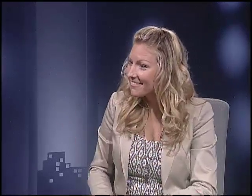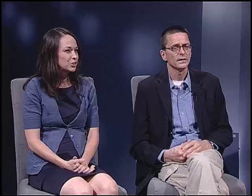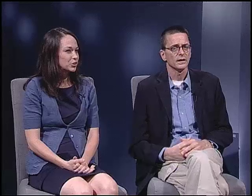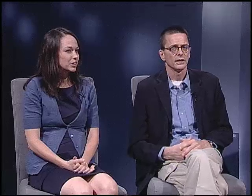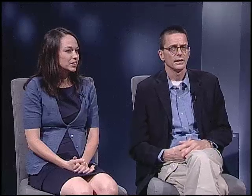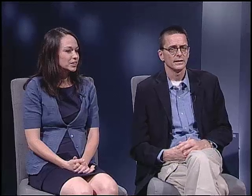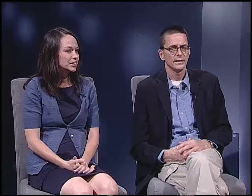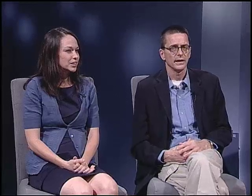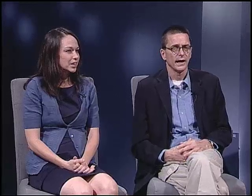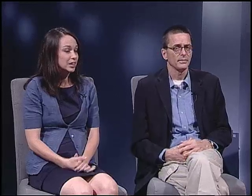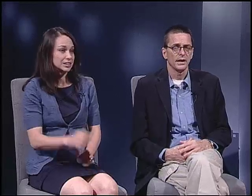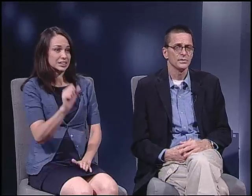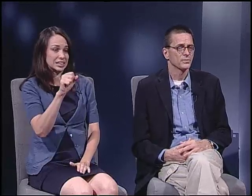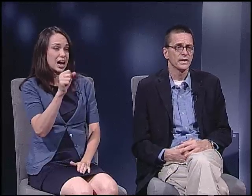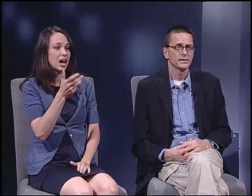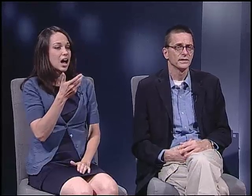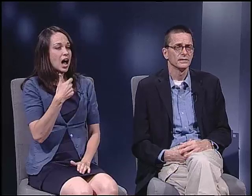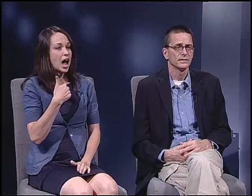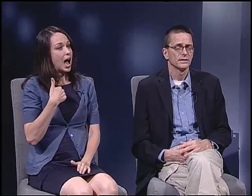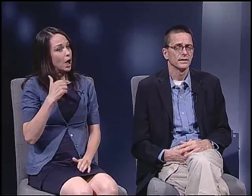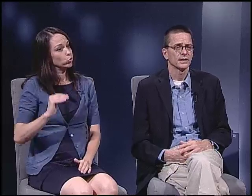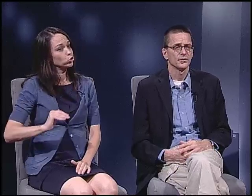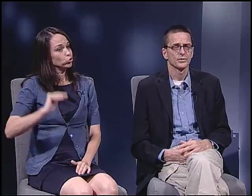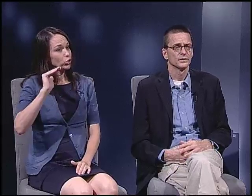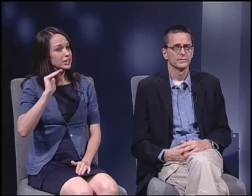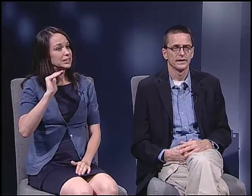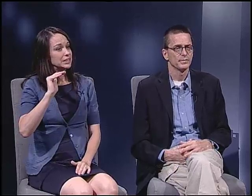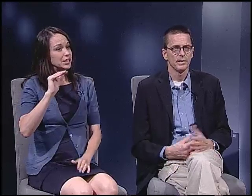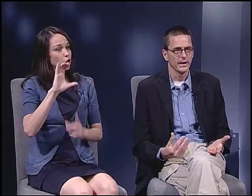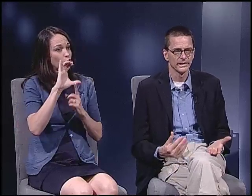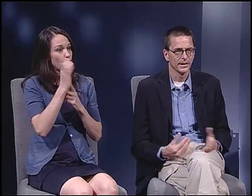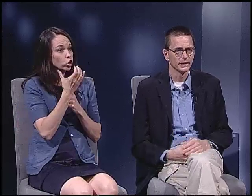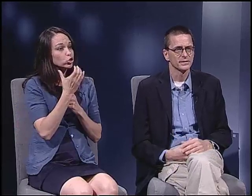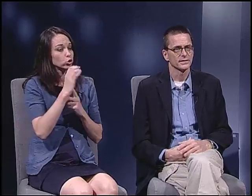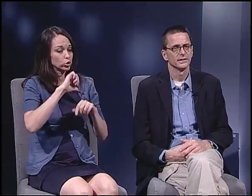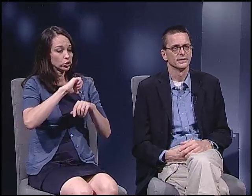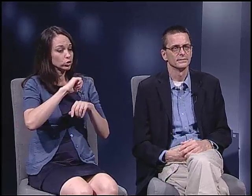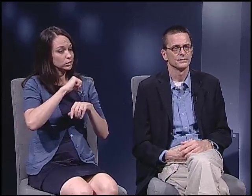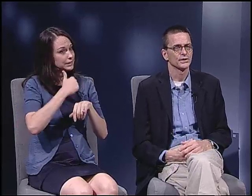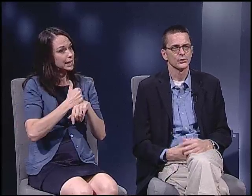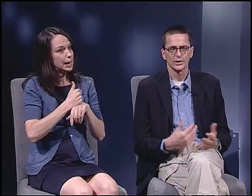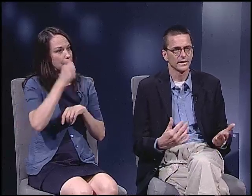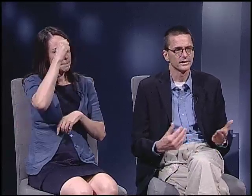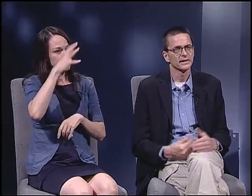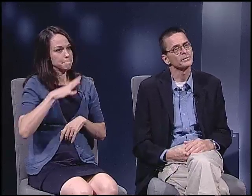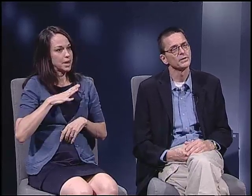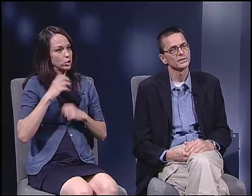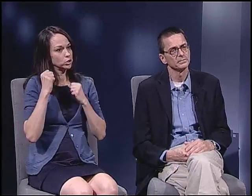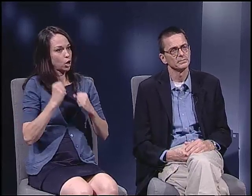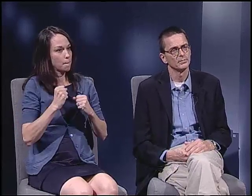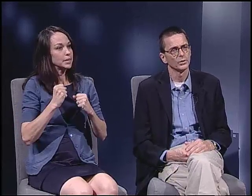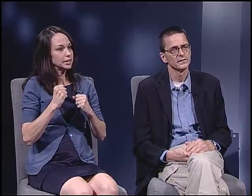Well, yeah, I was raised in a culture defined by male dominance, socialized like most boys